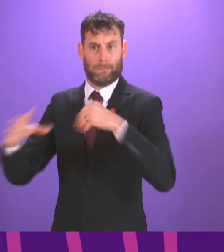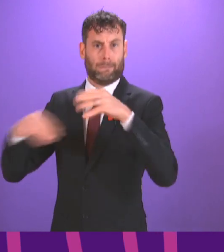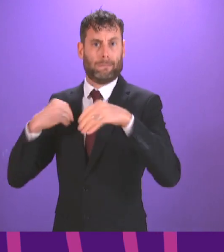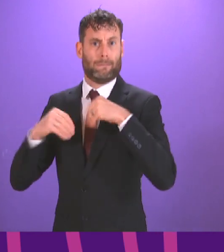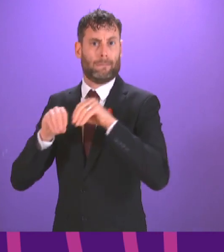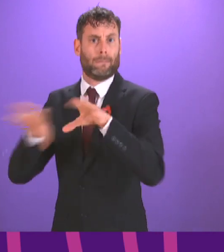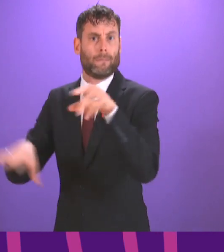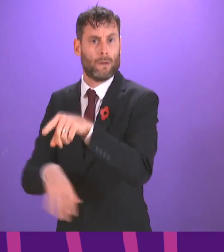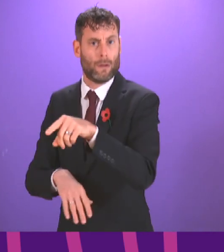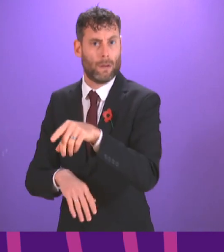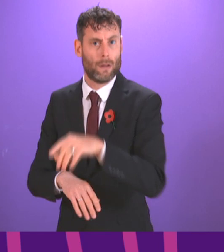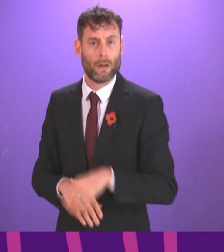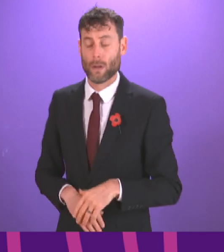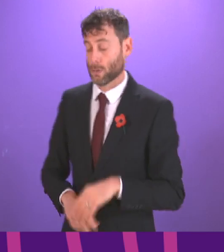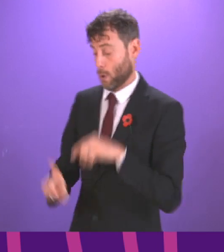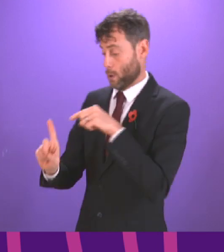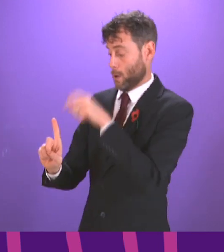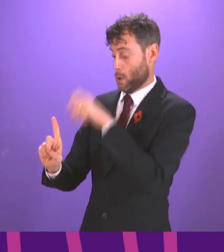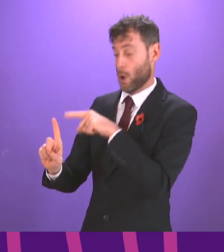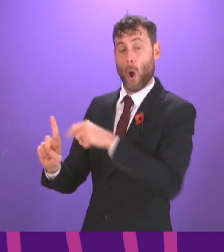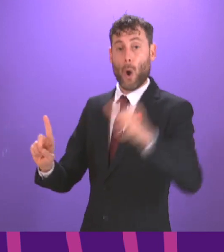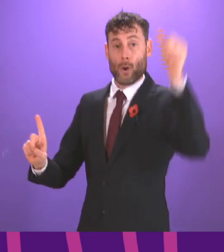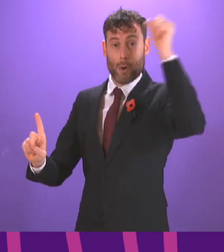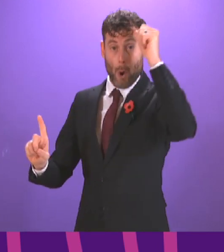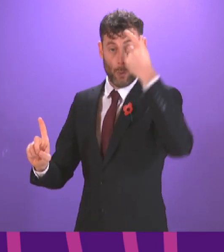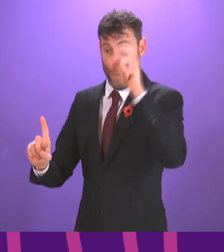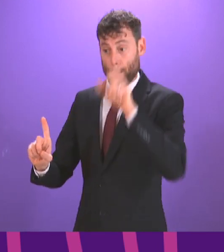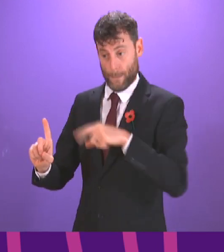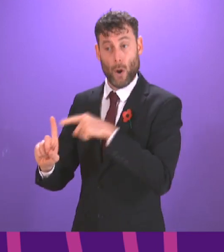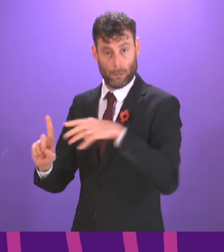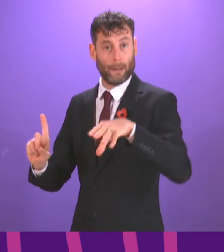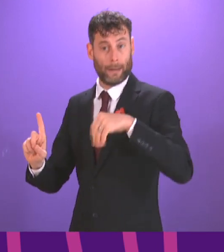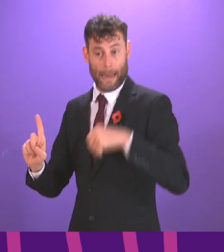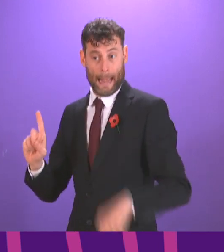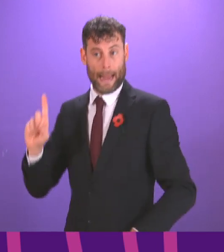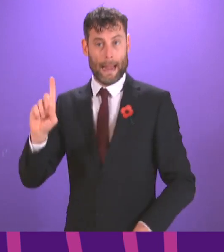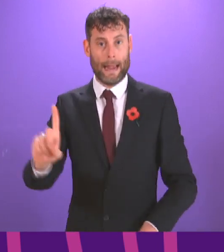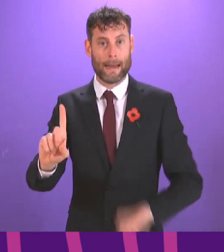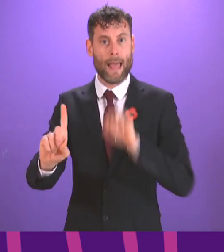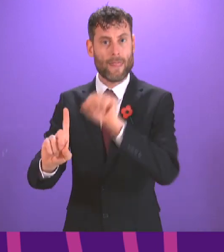a care home had a known Covid-positive patient sent to it. That is pretty basic stuff. Why